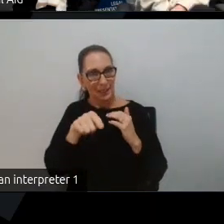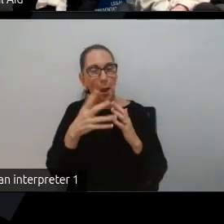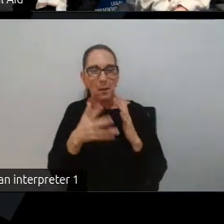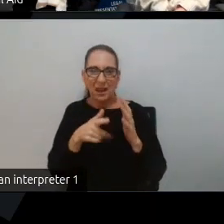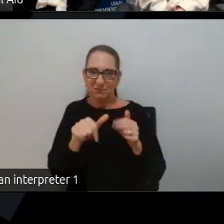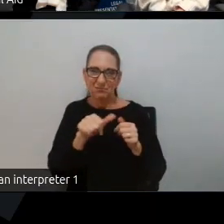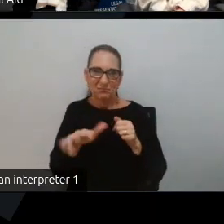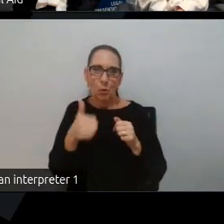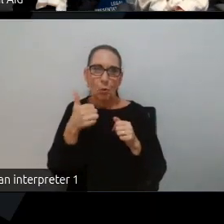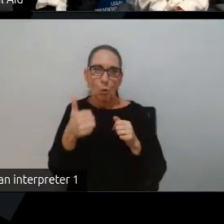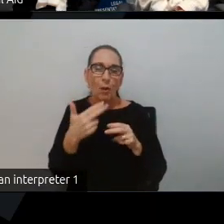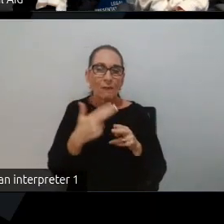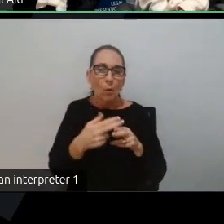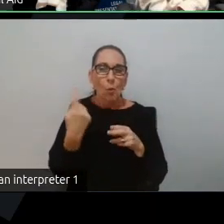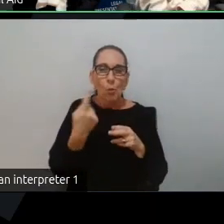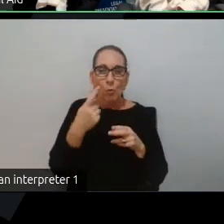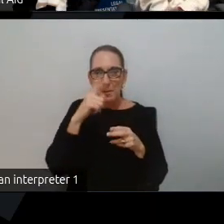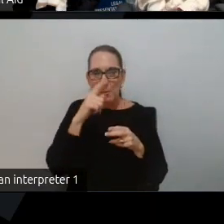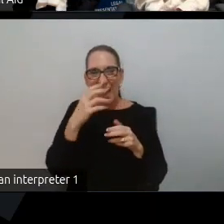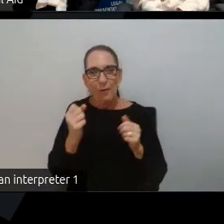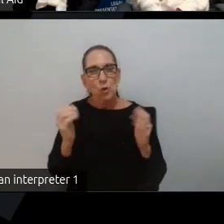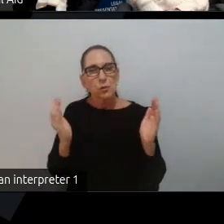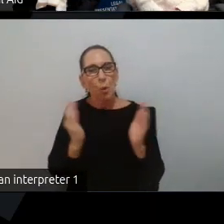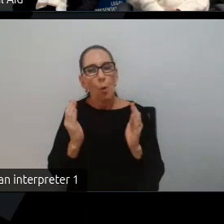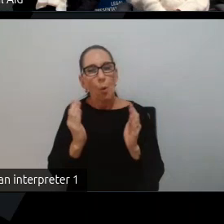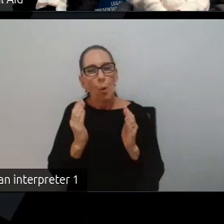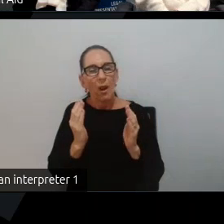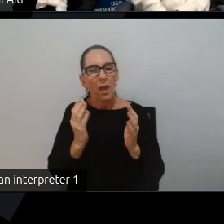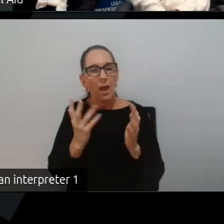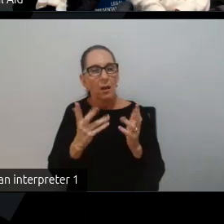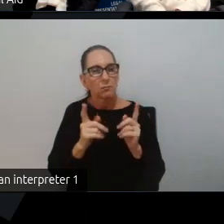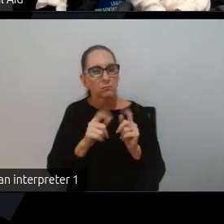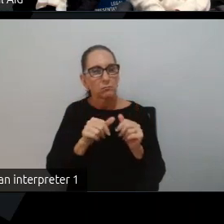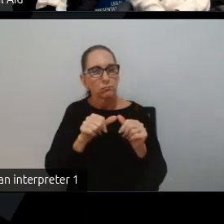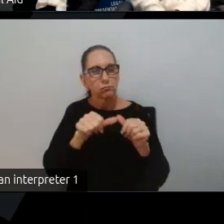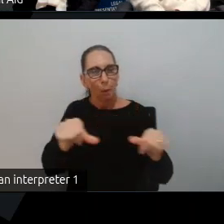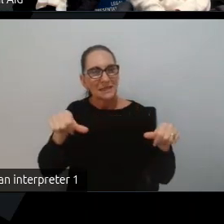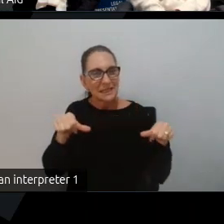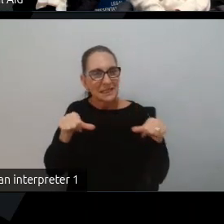um people who have smaller property pools or for separated parties that don't want to go